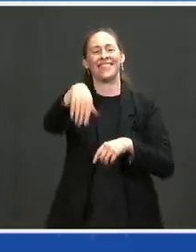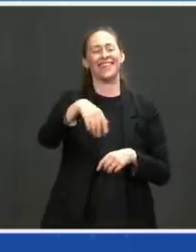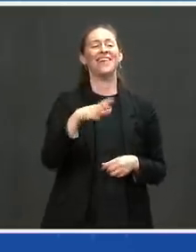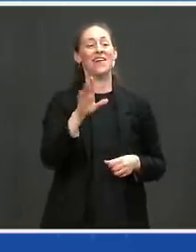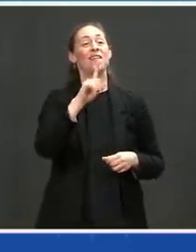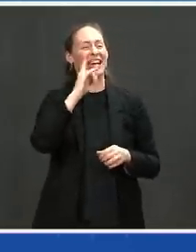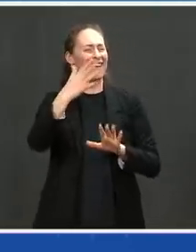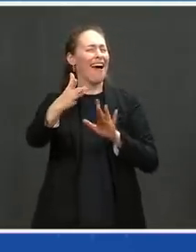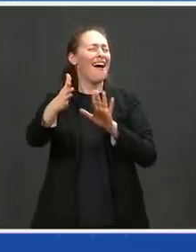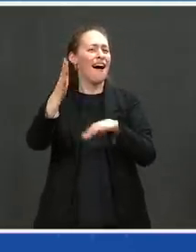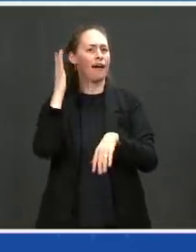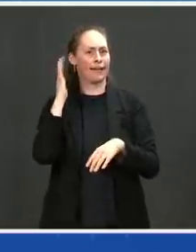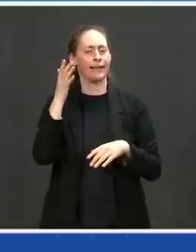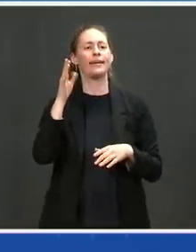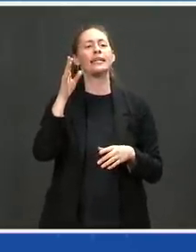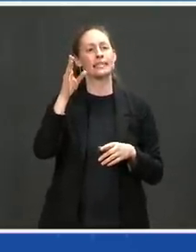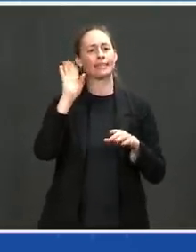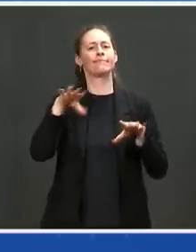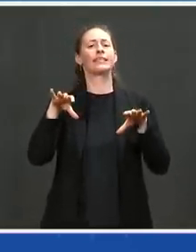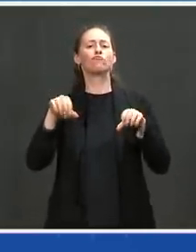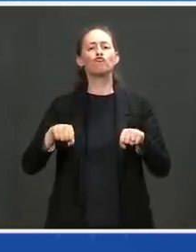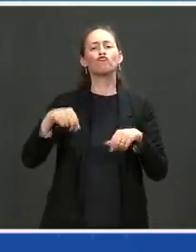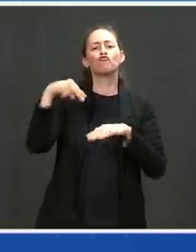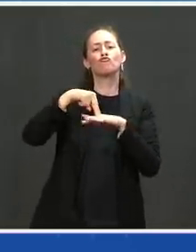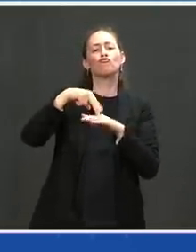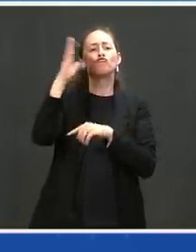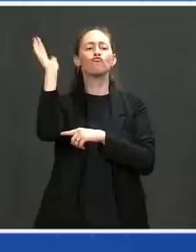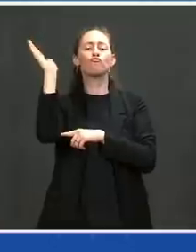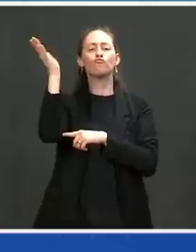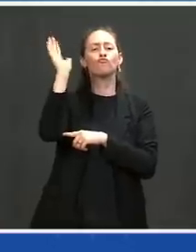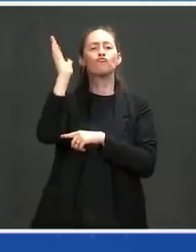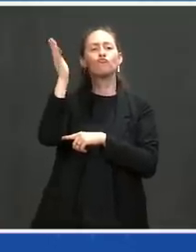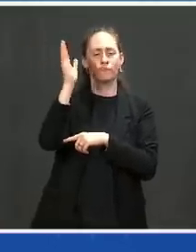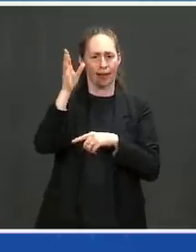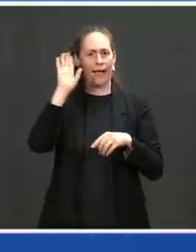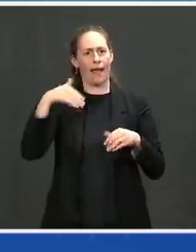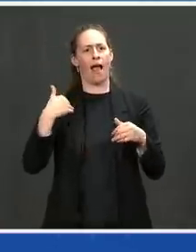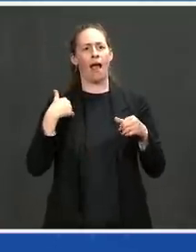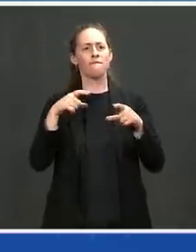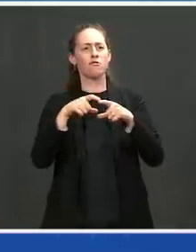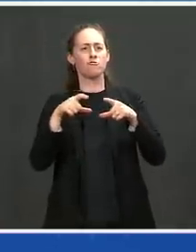I was going to give you the statistics, but you probably know them -- that it used to be that,